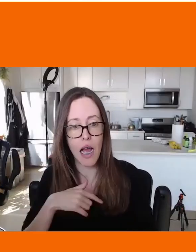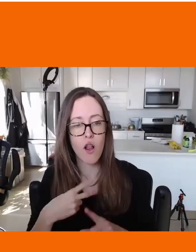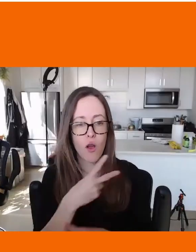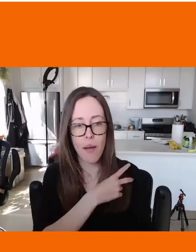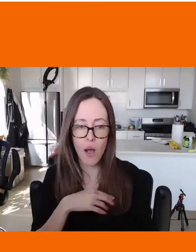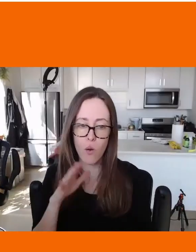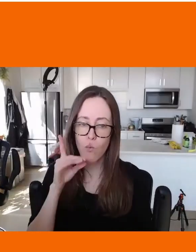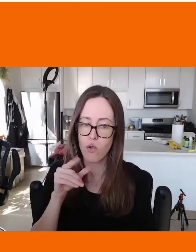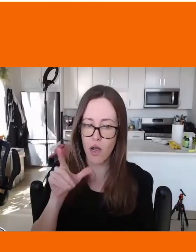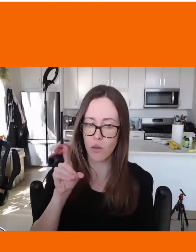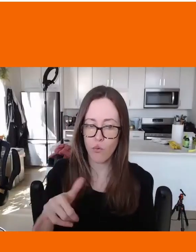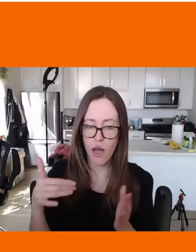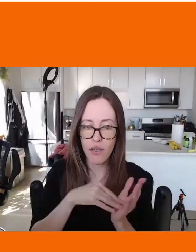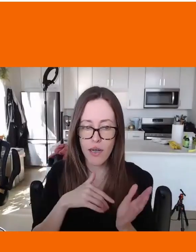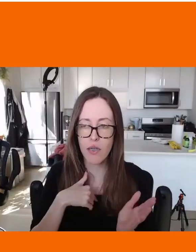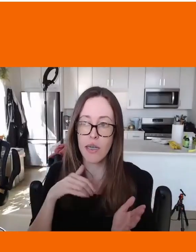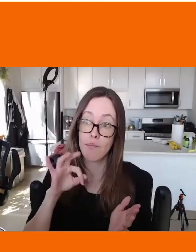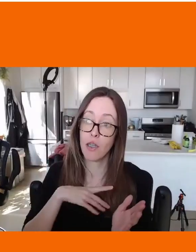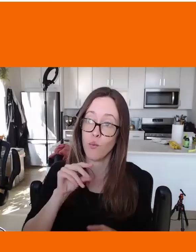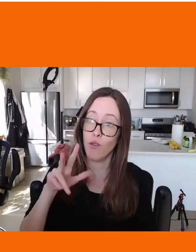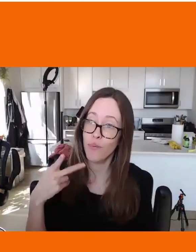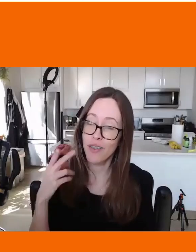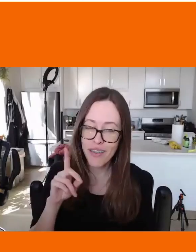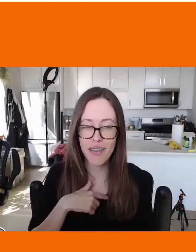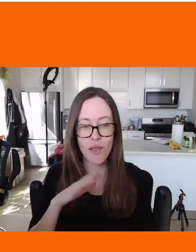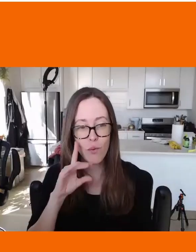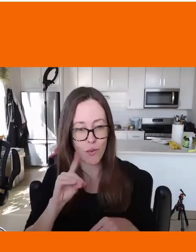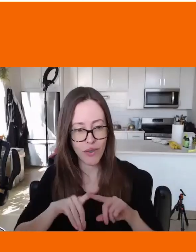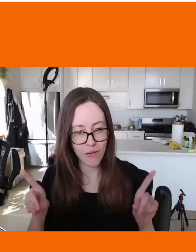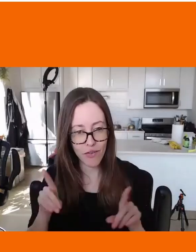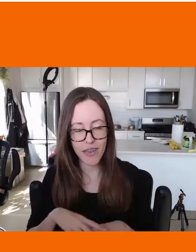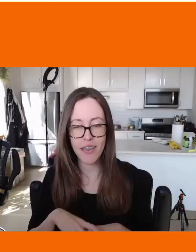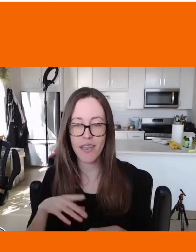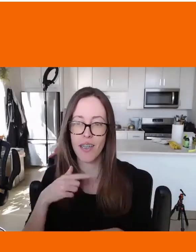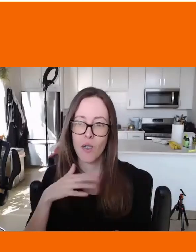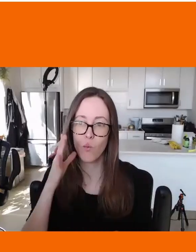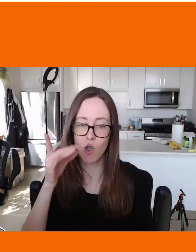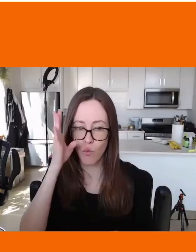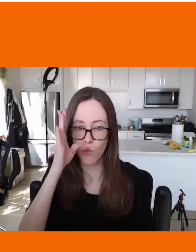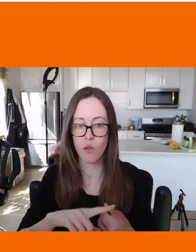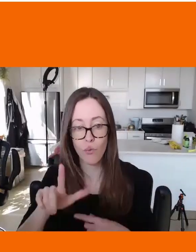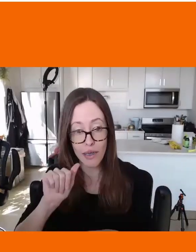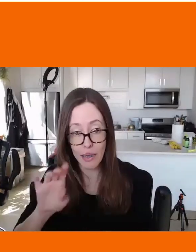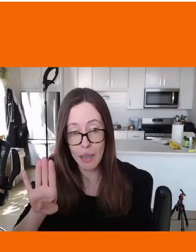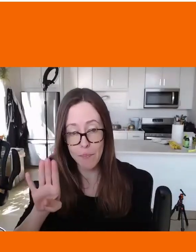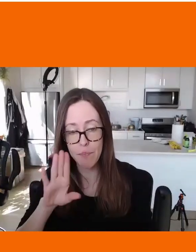I chose a mentor who was not in my department. And I would never do that again. If I pursue my third PhD, I would